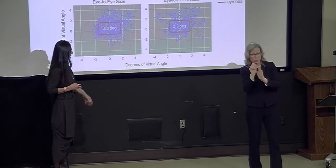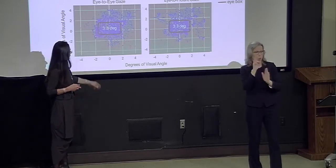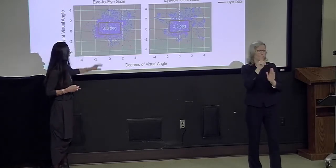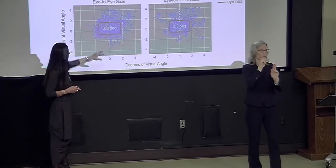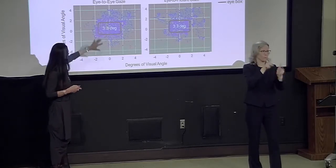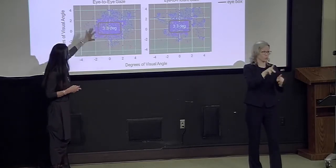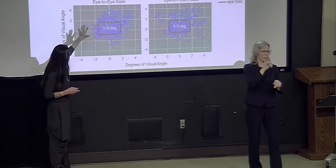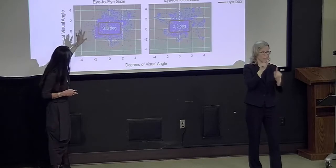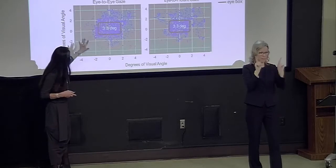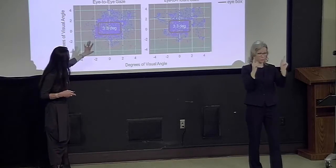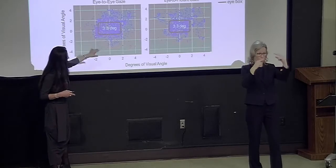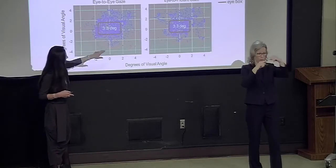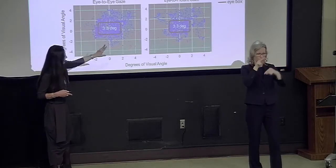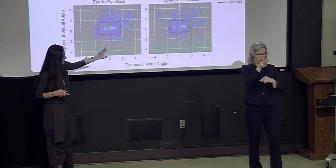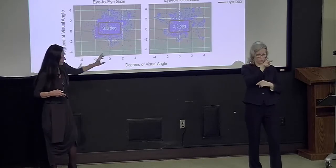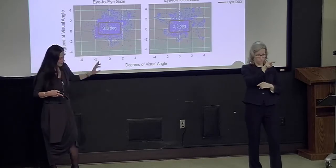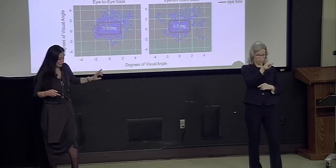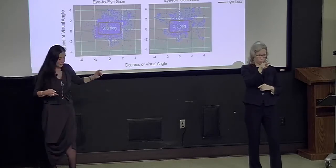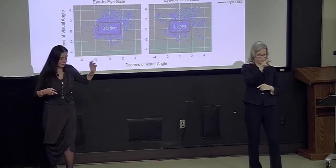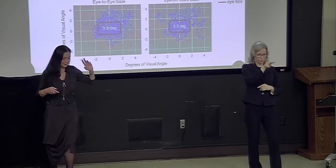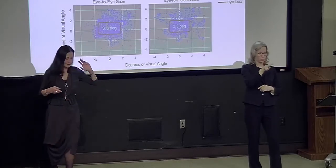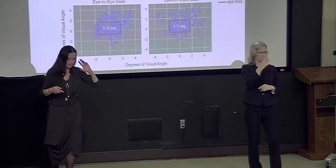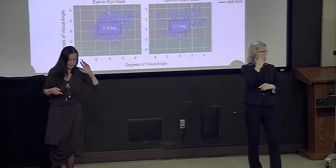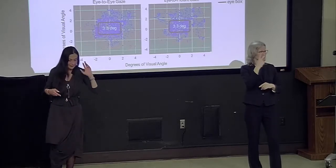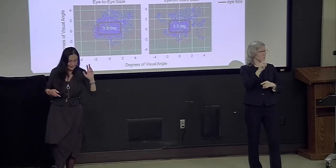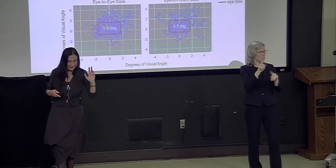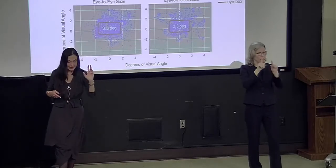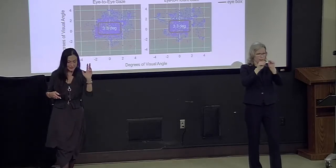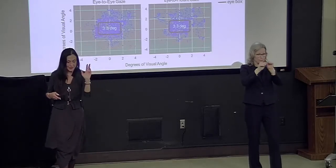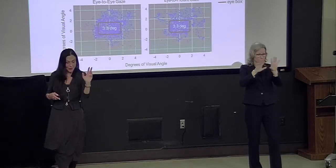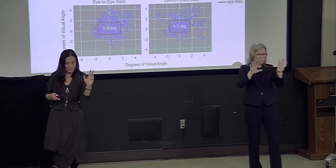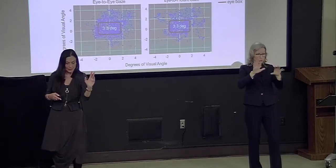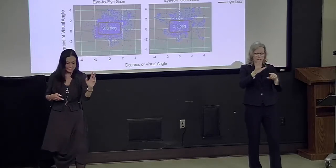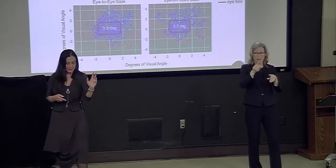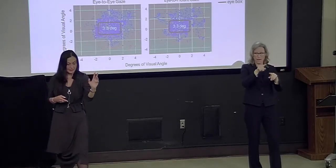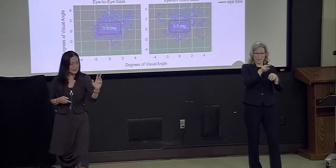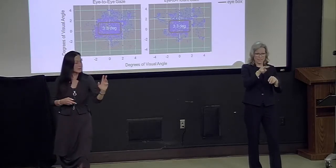and you can see that the distribution of gaze targets